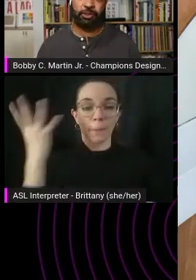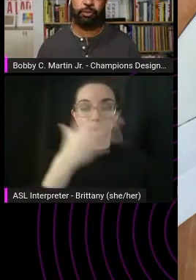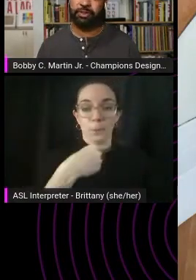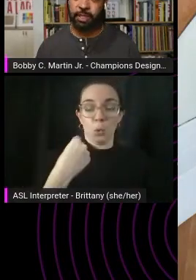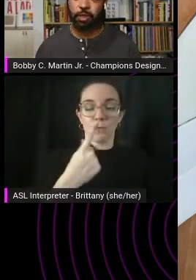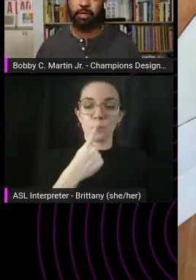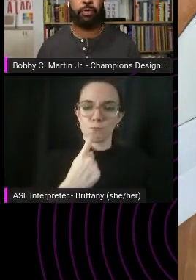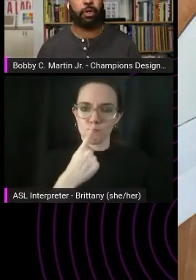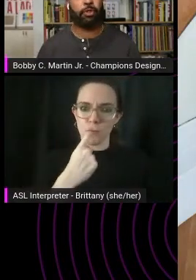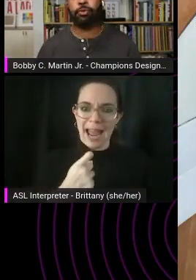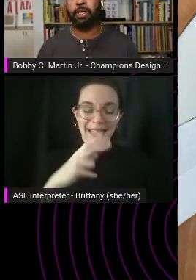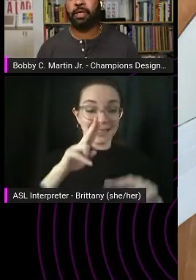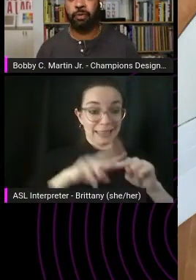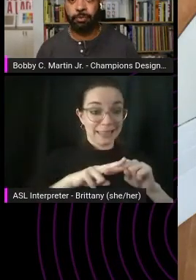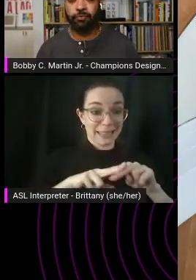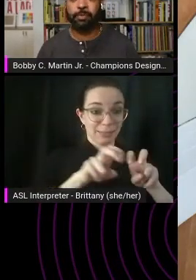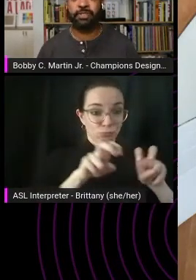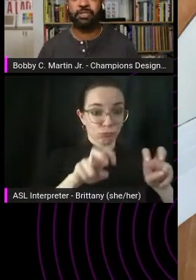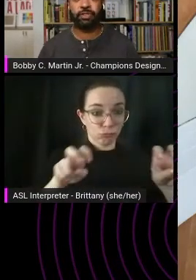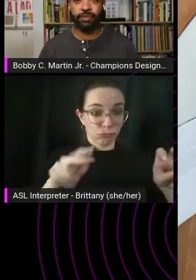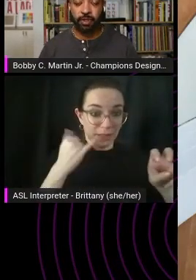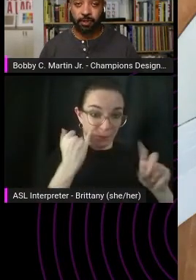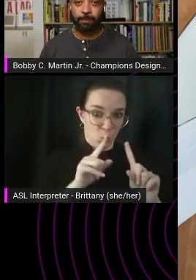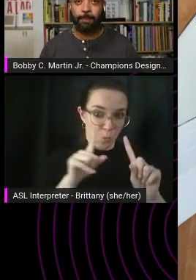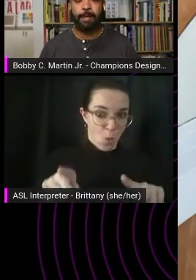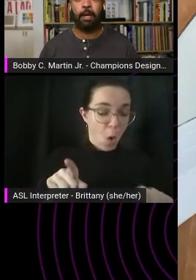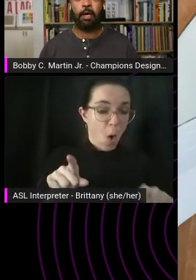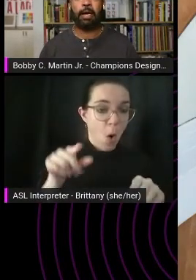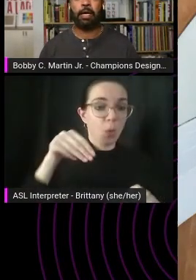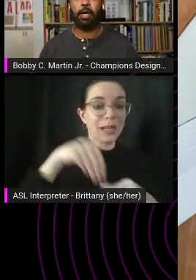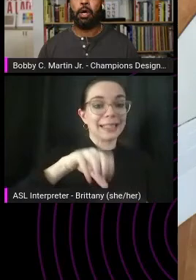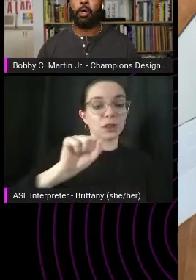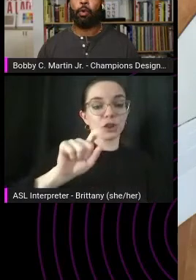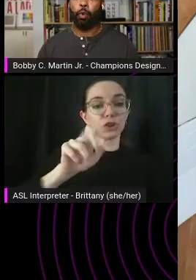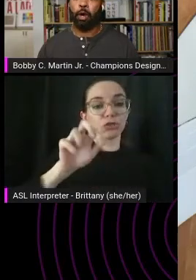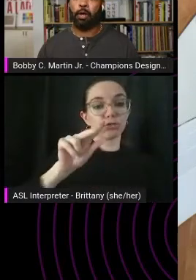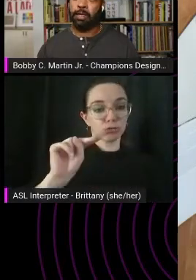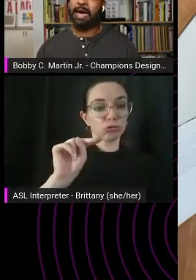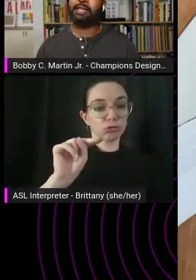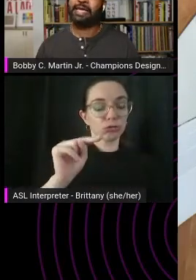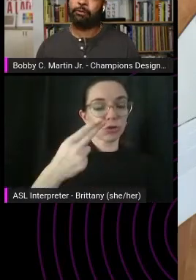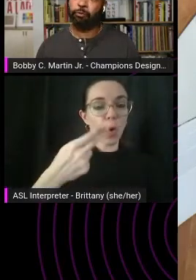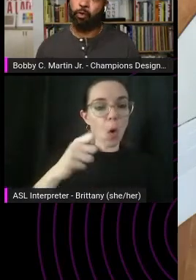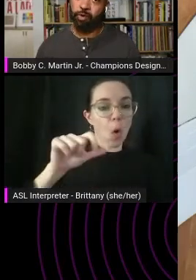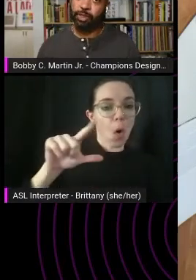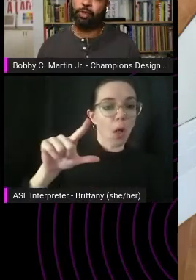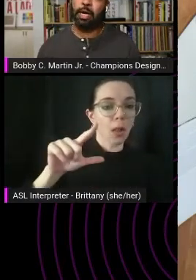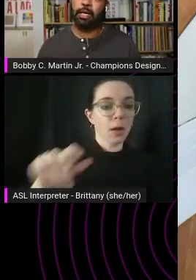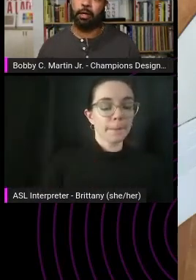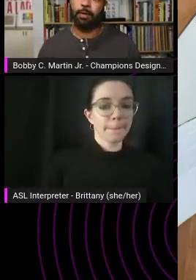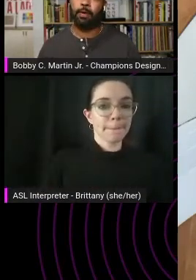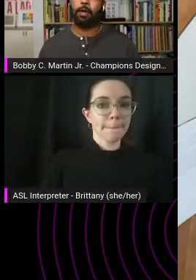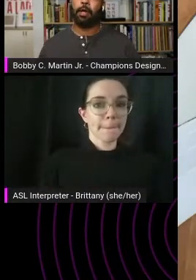that you would sit on if you go to any of the performances in Stern, were not the original color.